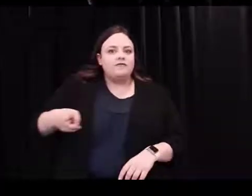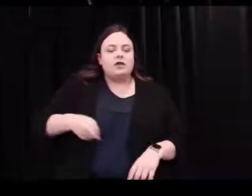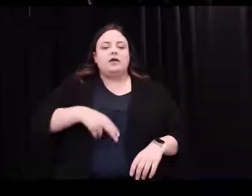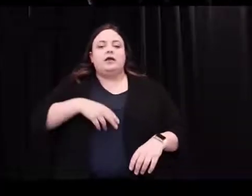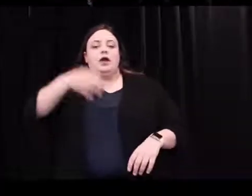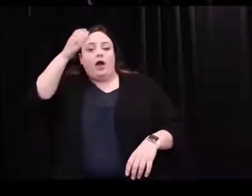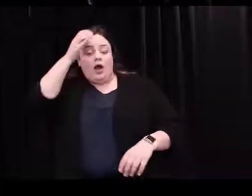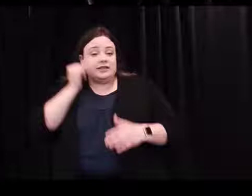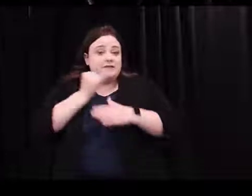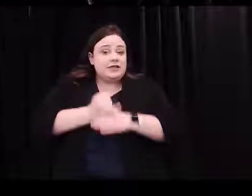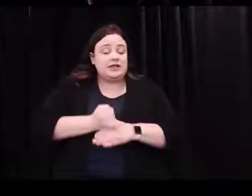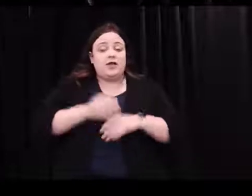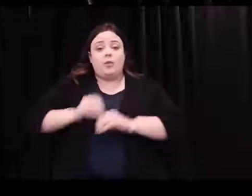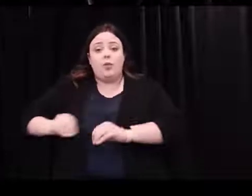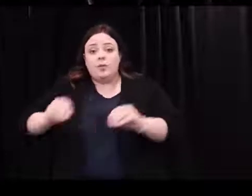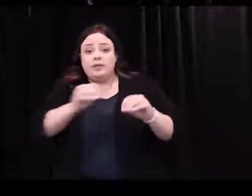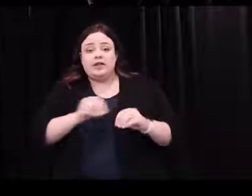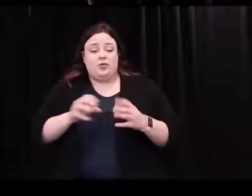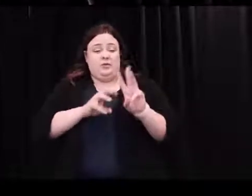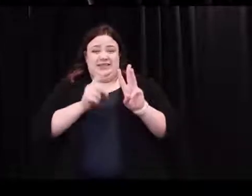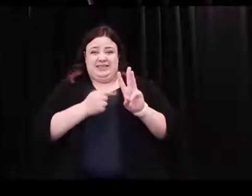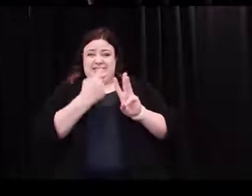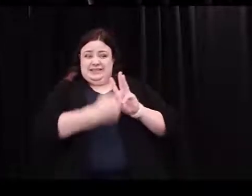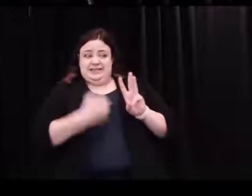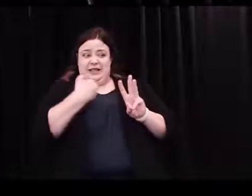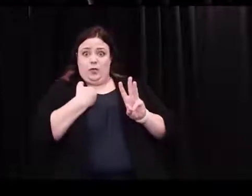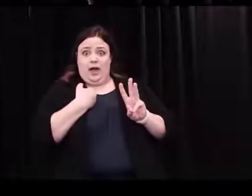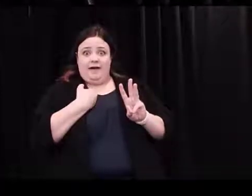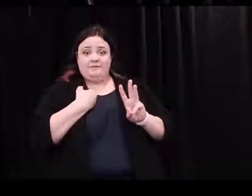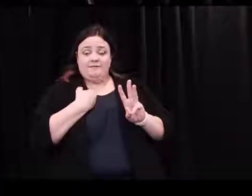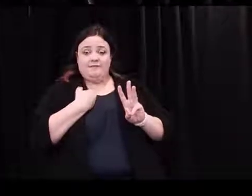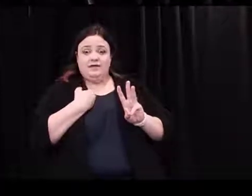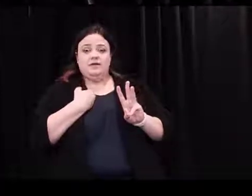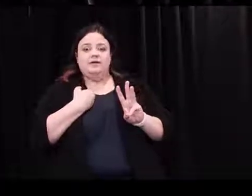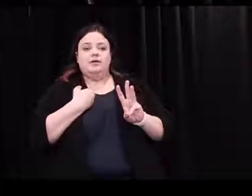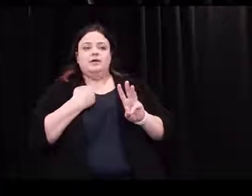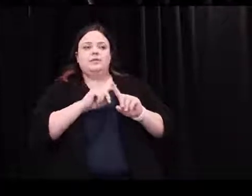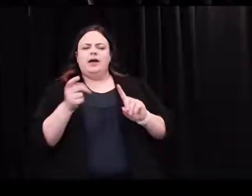and speech impaired are going to be the six that you have. And yet what's not on there, what's not